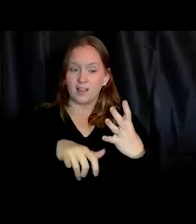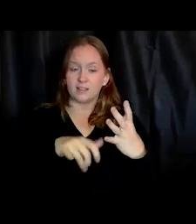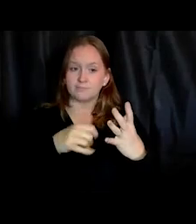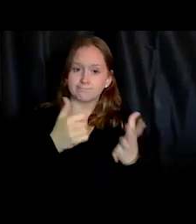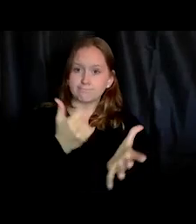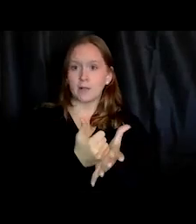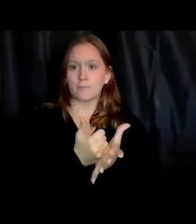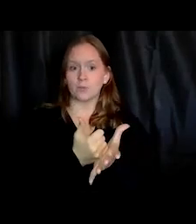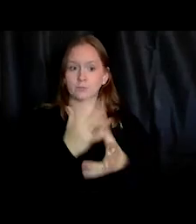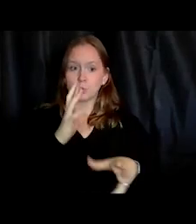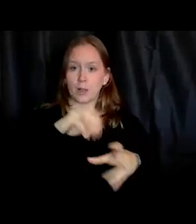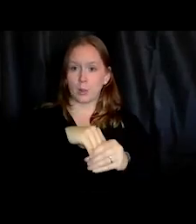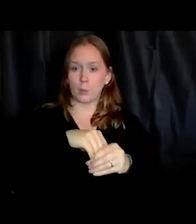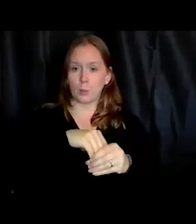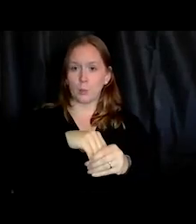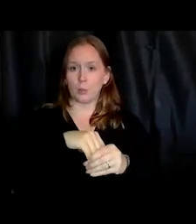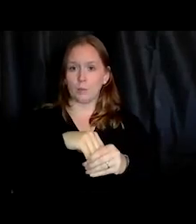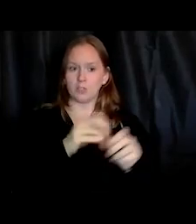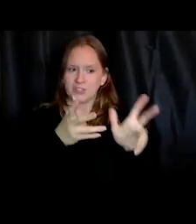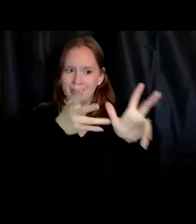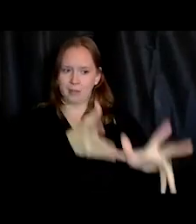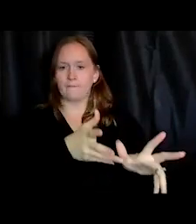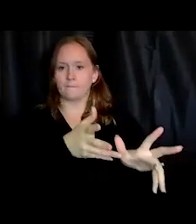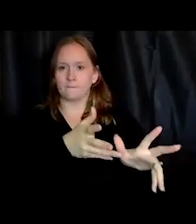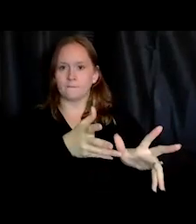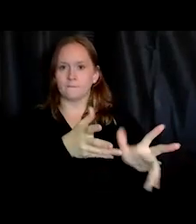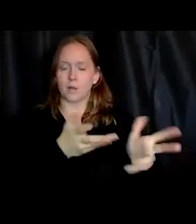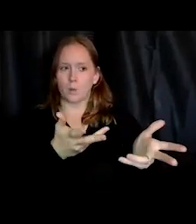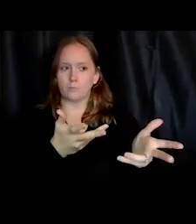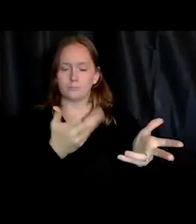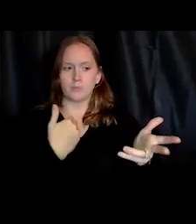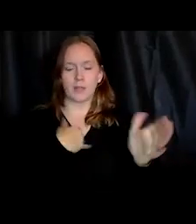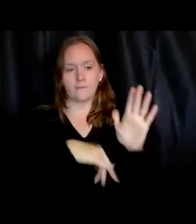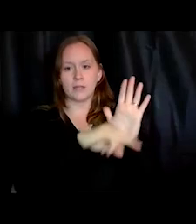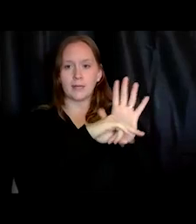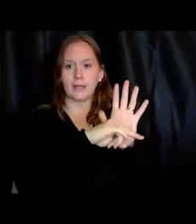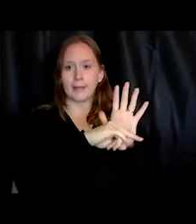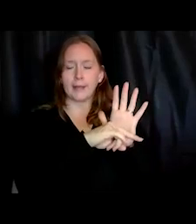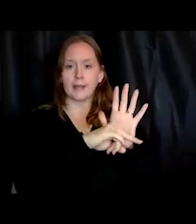but you can't just leave it there and say they had negative toxicology screens